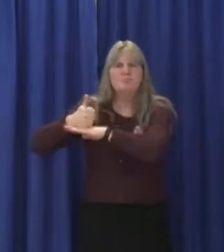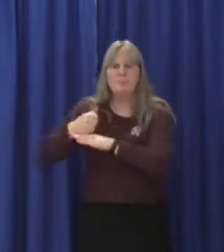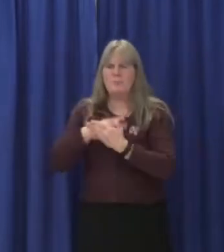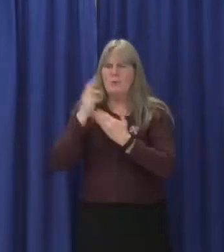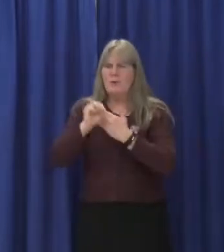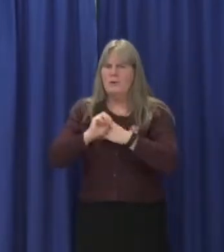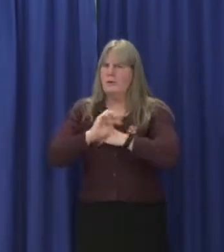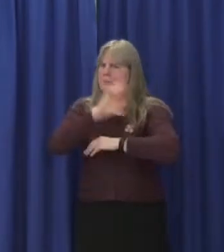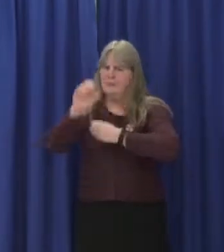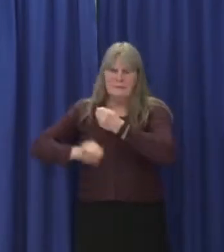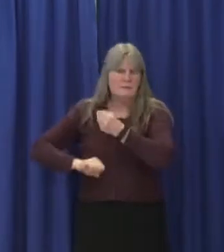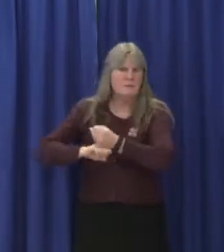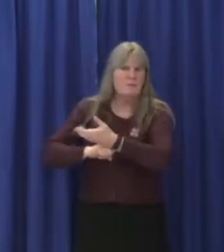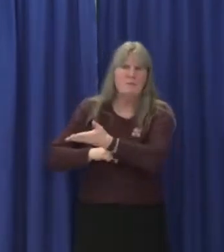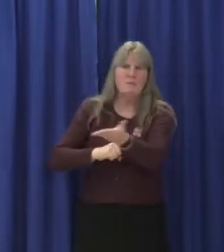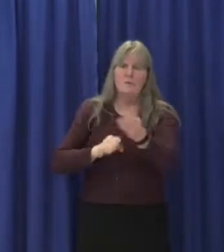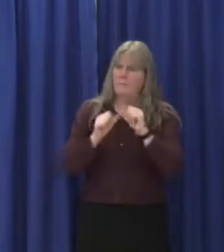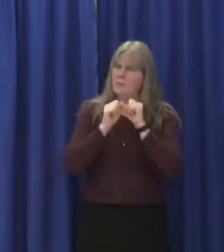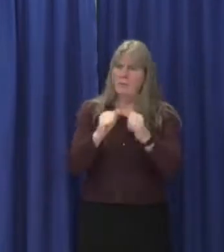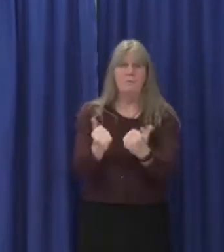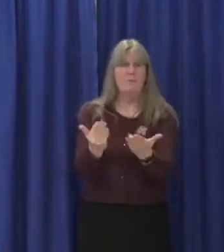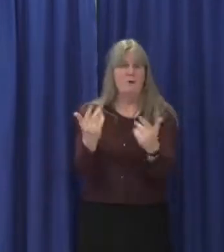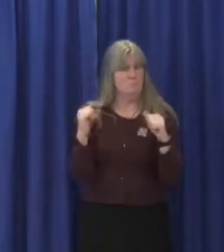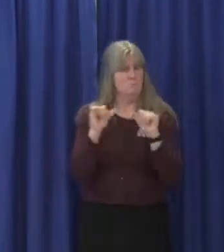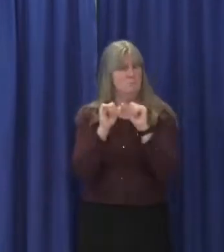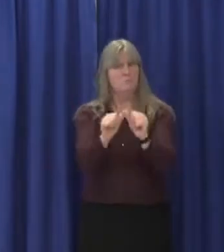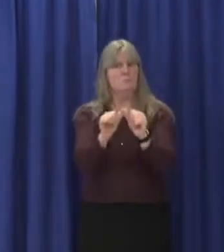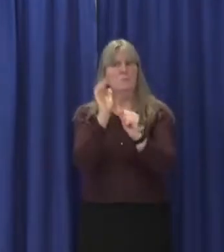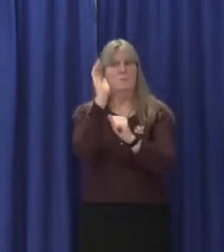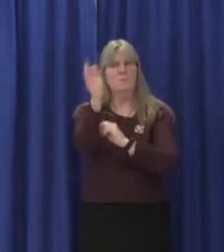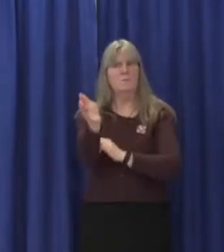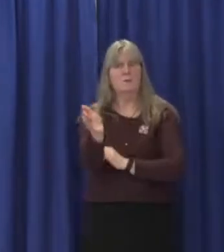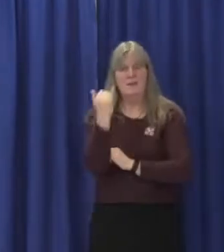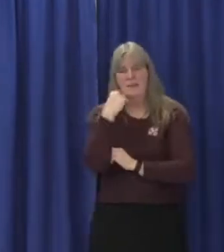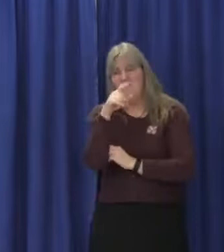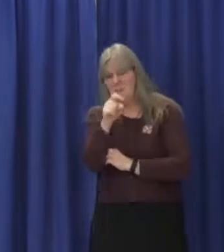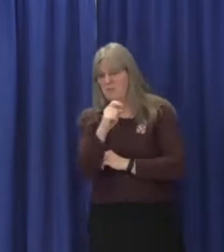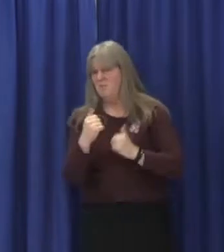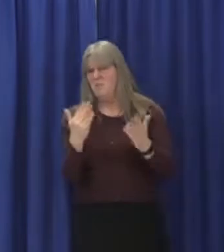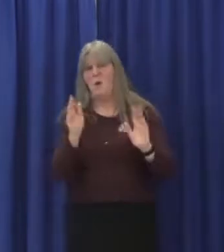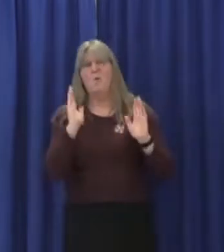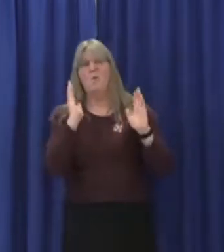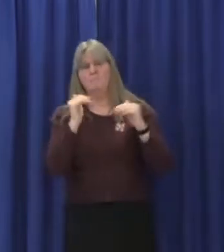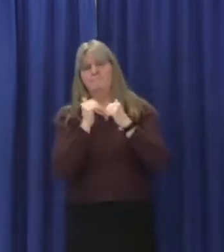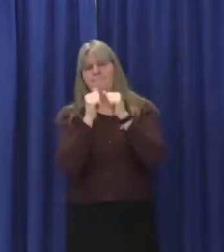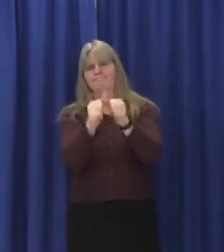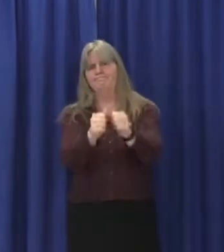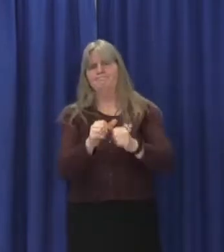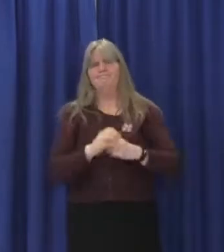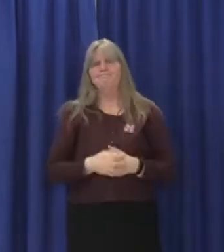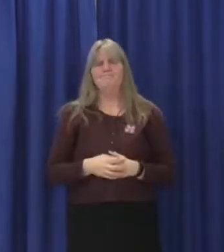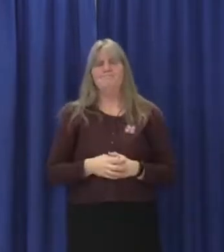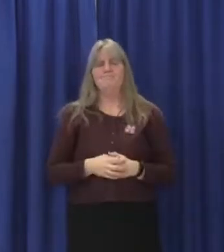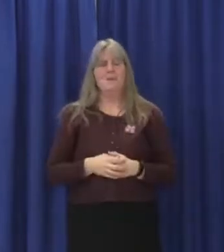continue to provide them, and we will continue to provide them as long as they are needed. I absolutely want to thank all of the businesses, the